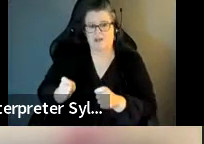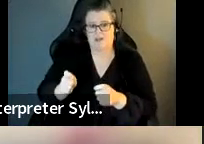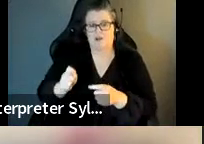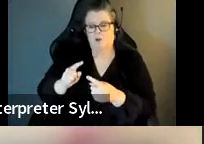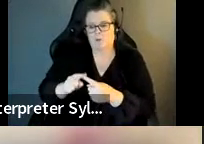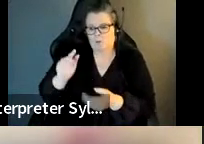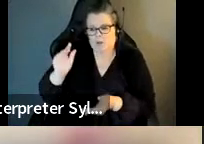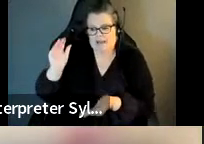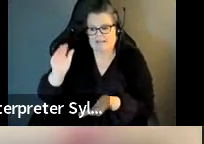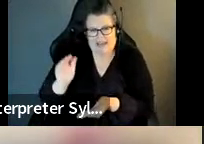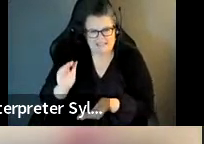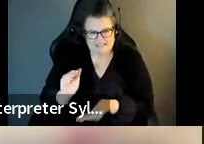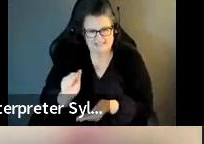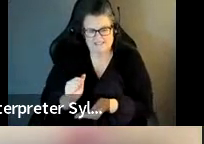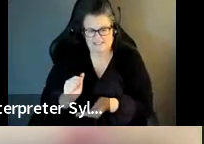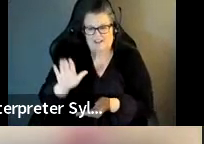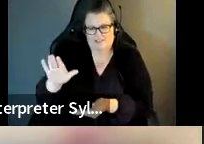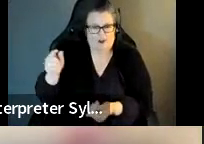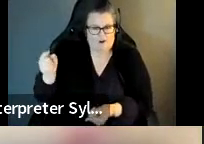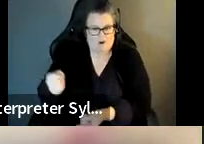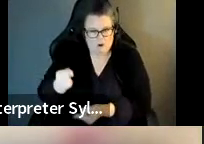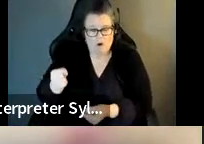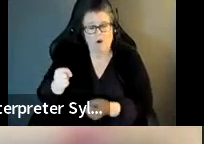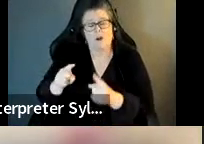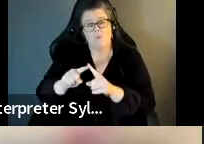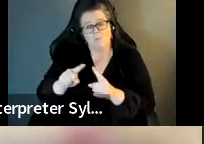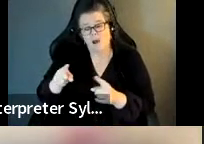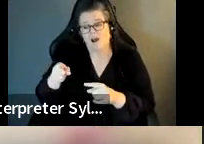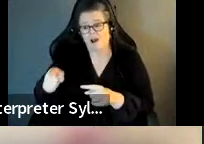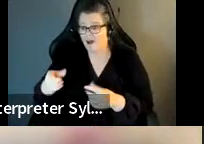However, this results in a trade-off of physician access to the patient.